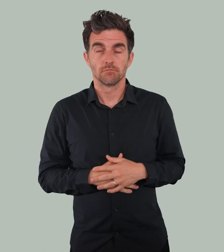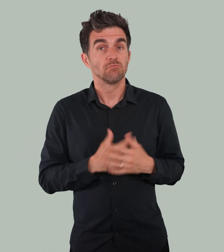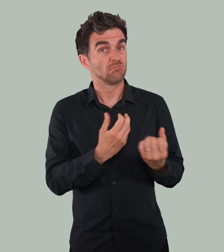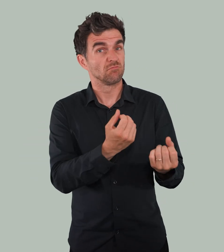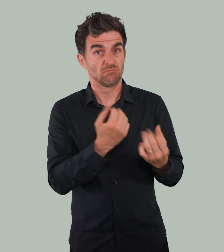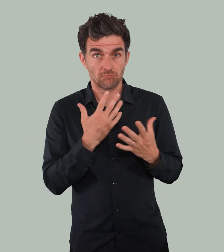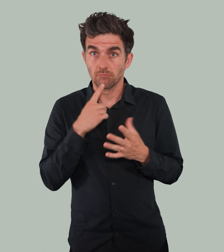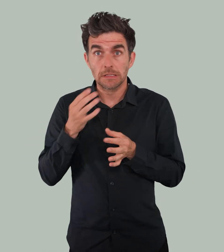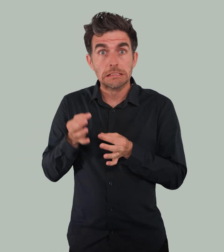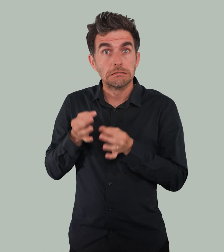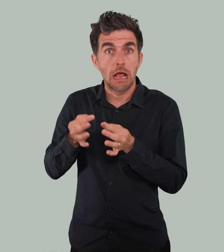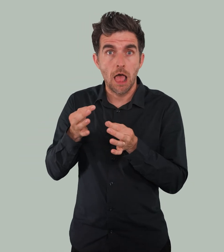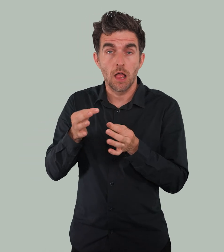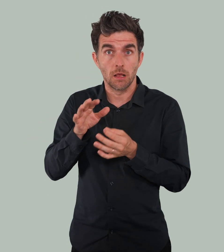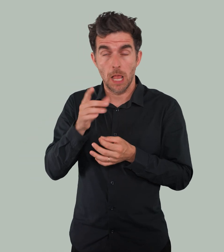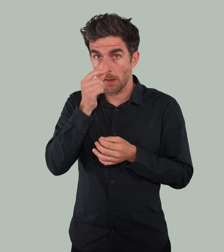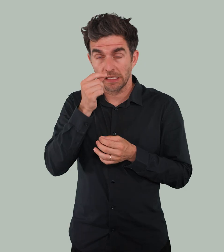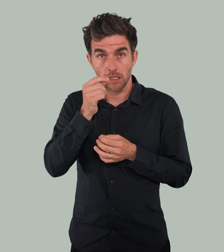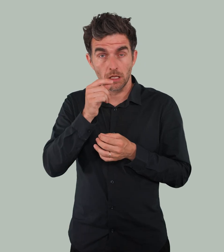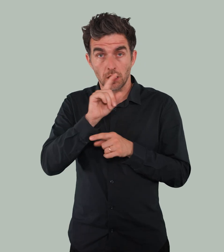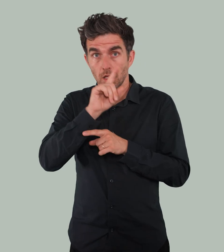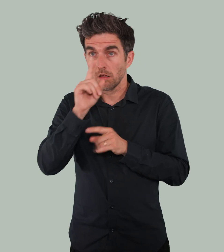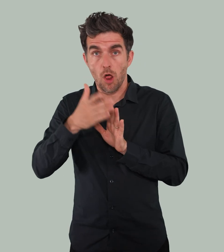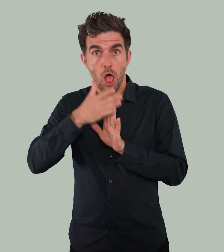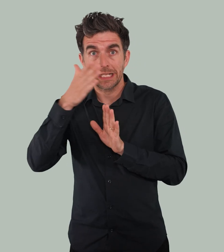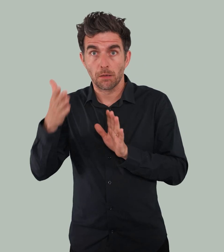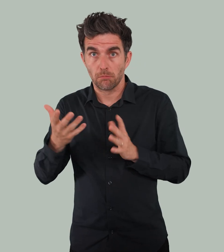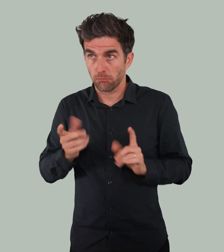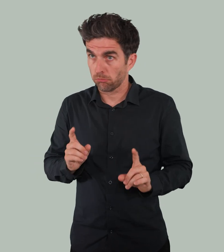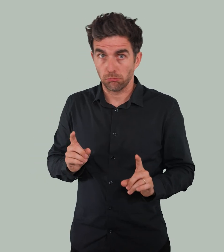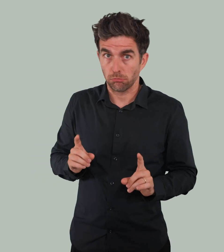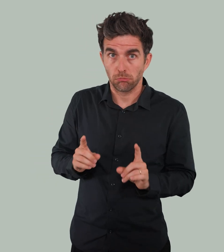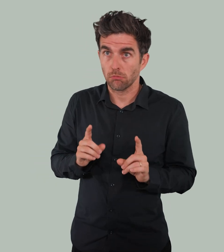Respondents say these delays can mean longer periods of uncertainty,